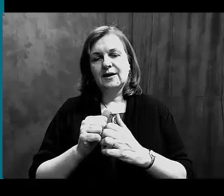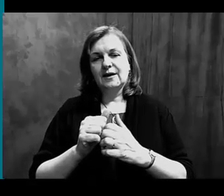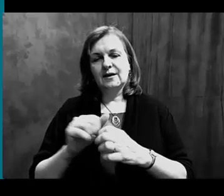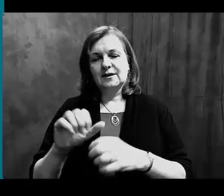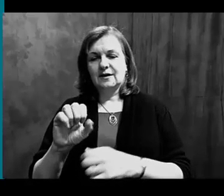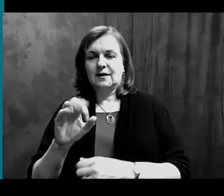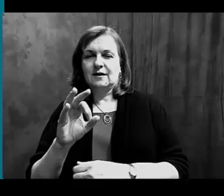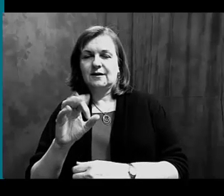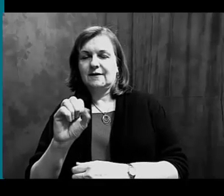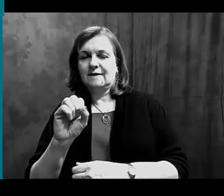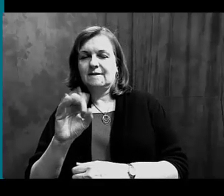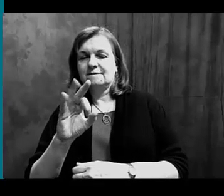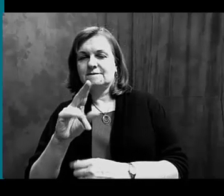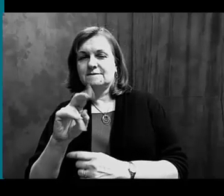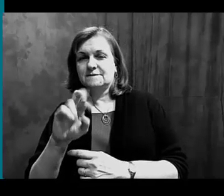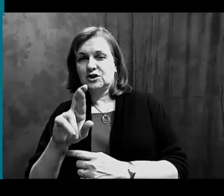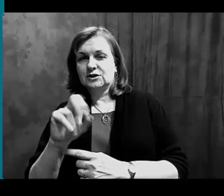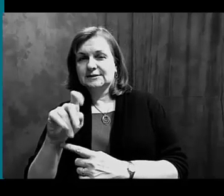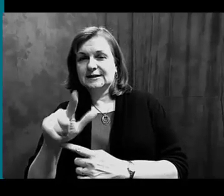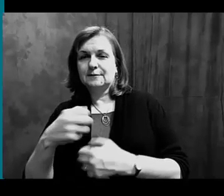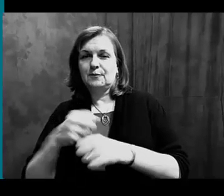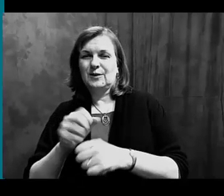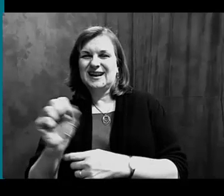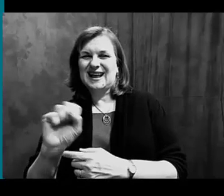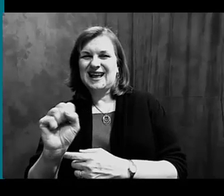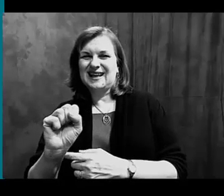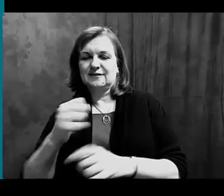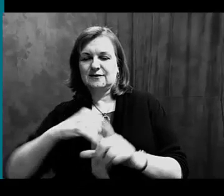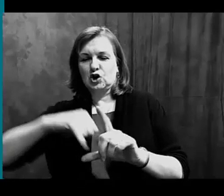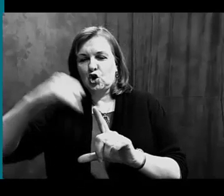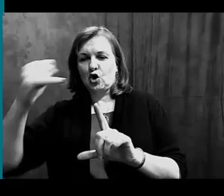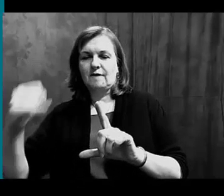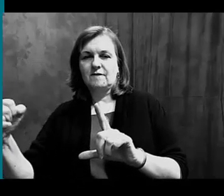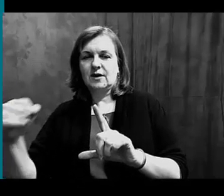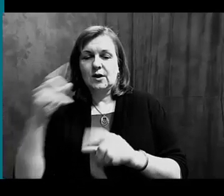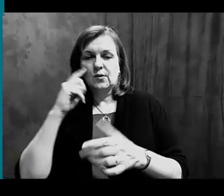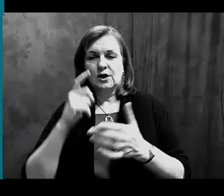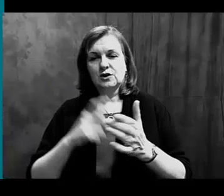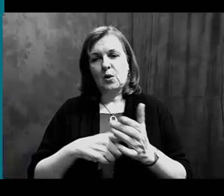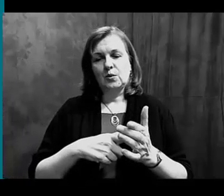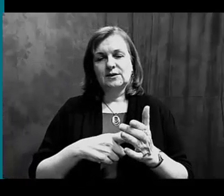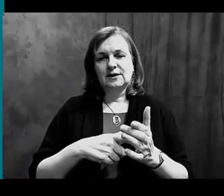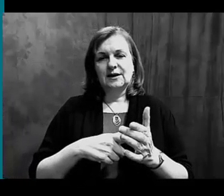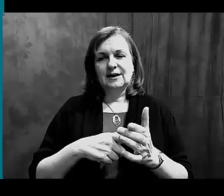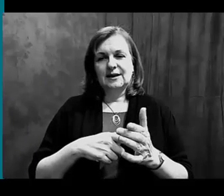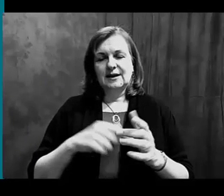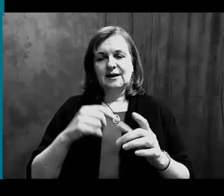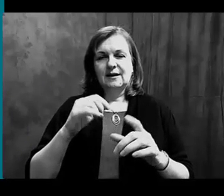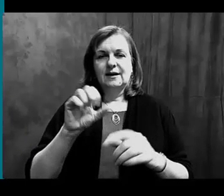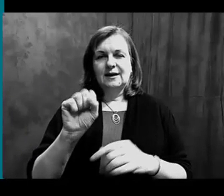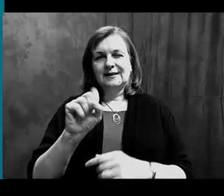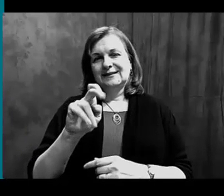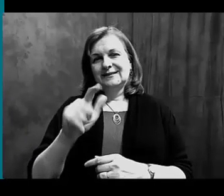that produce something known as an S-curve you notice that our seal